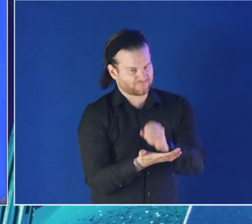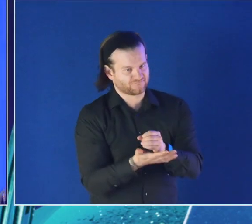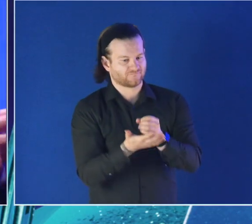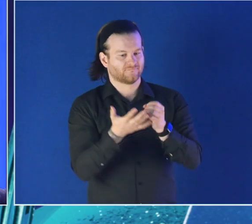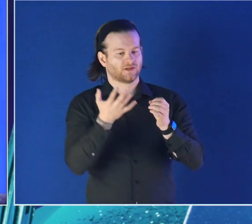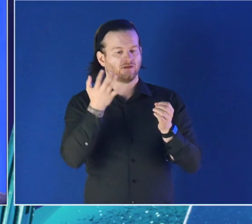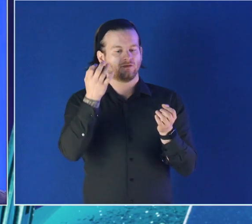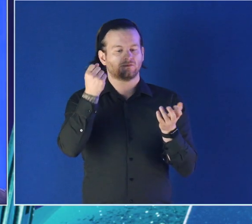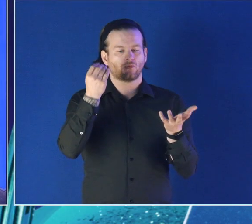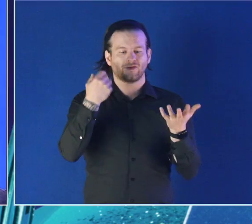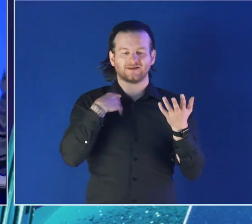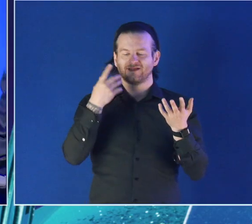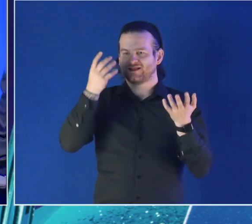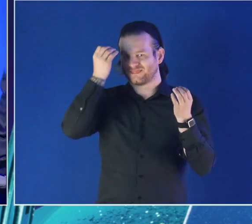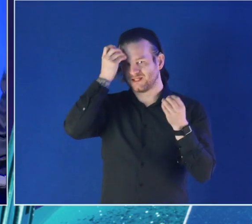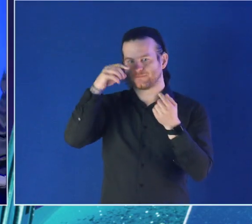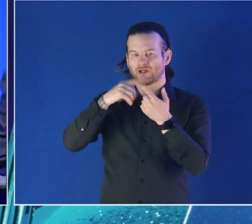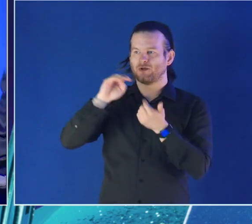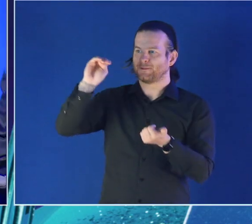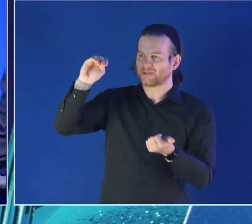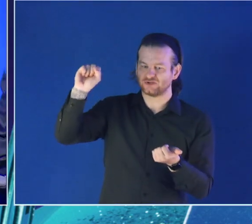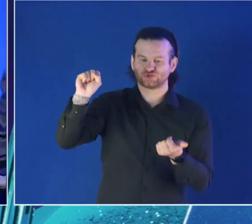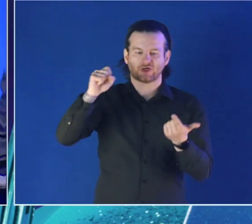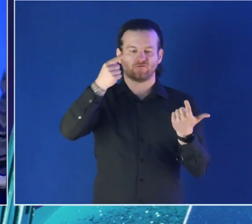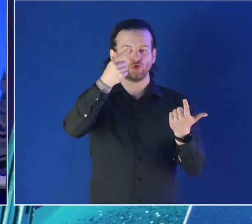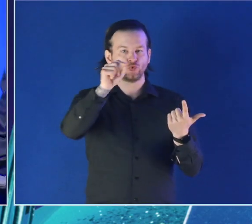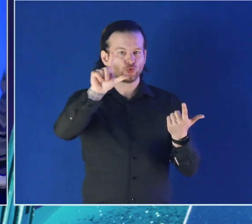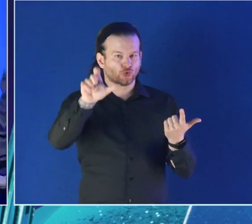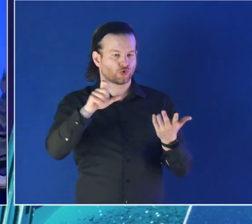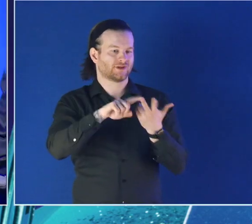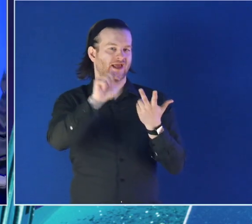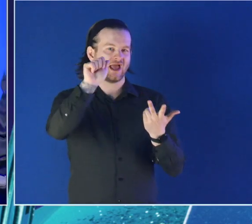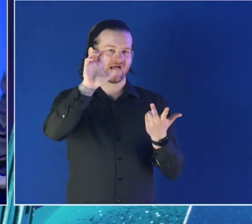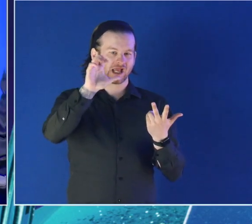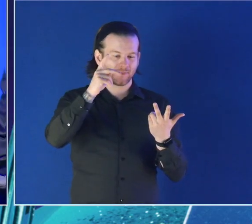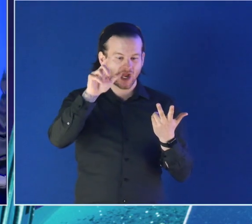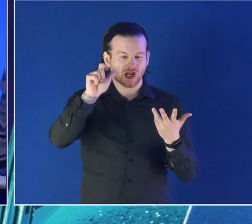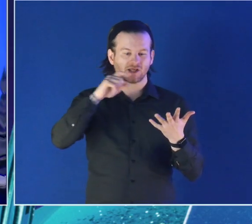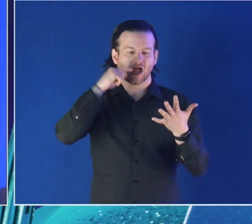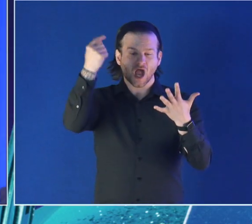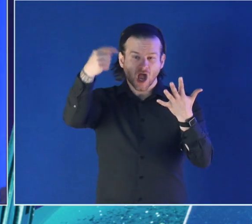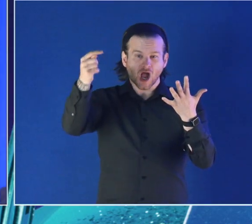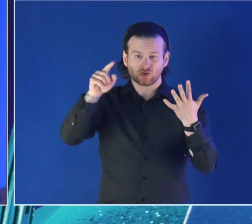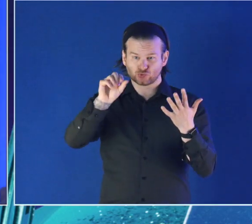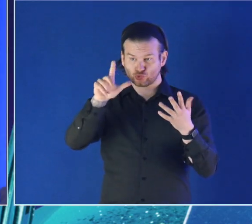And the reason behind it wasn't about a tool for a company. It was about collaboration, innovation,